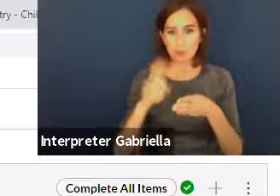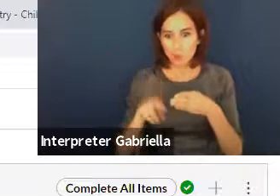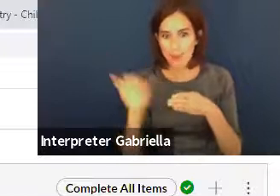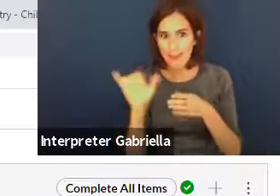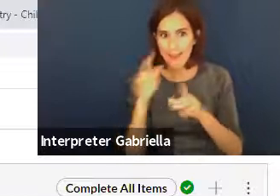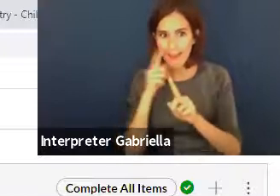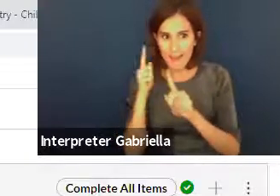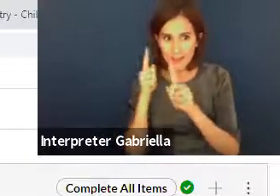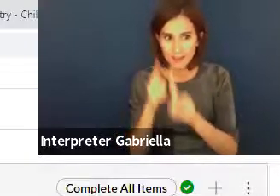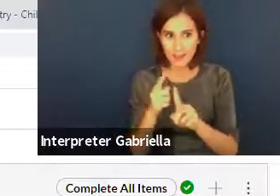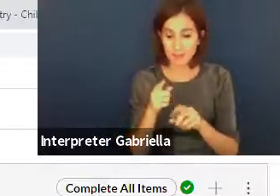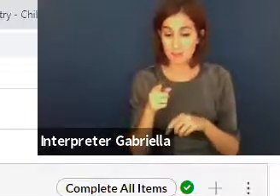Linda Kobashigawa: In each of these. And so